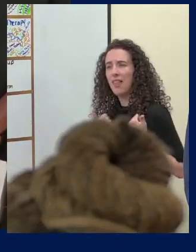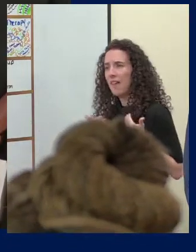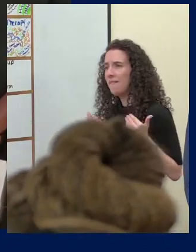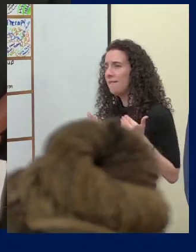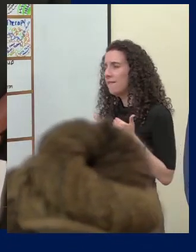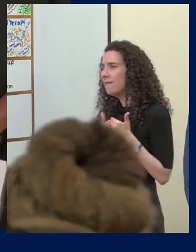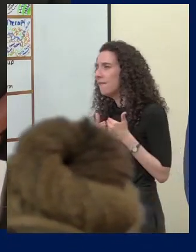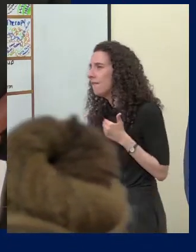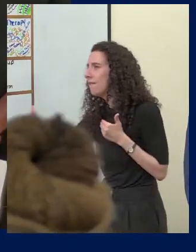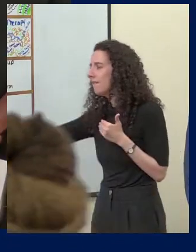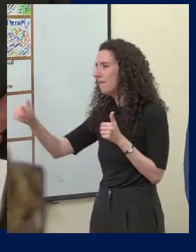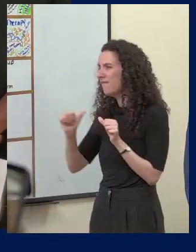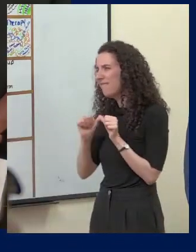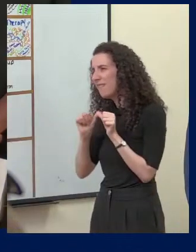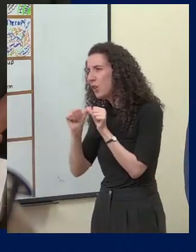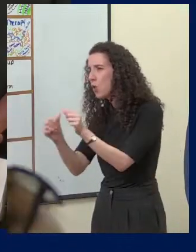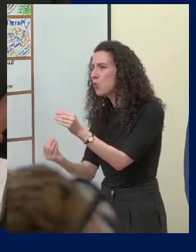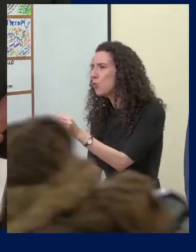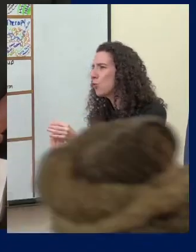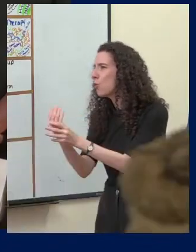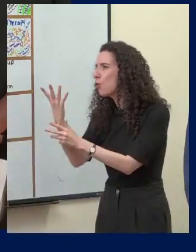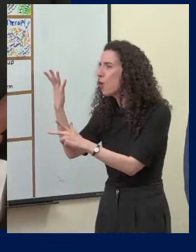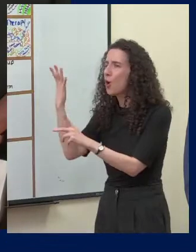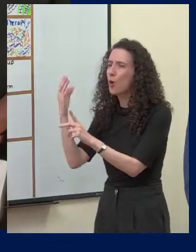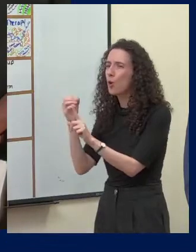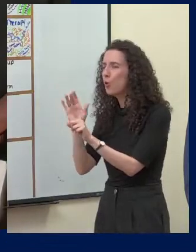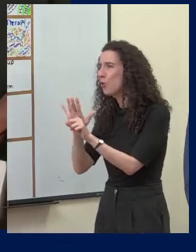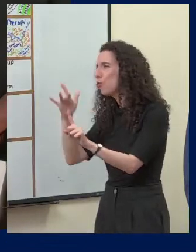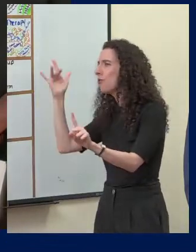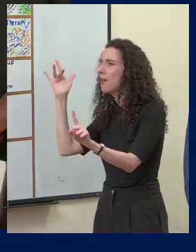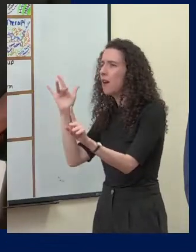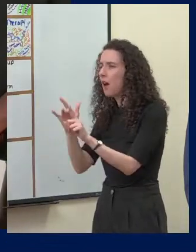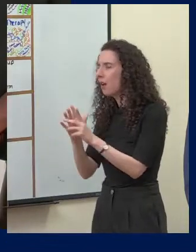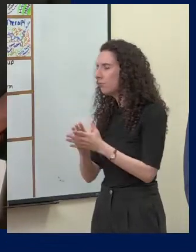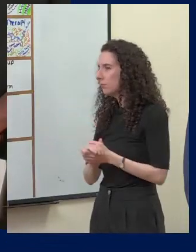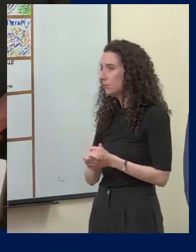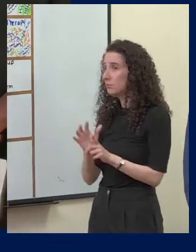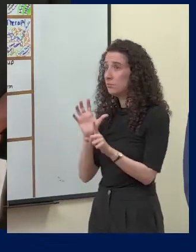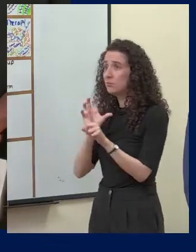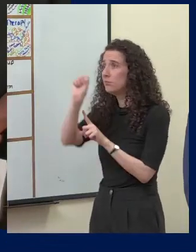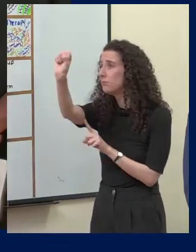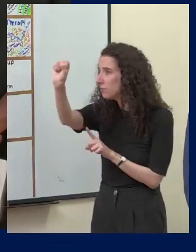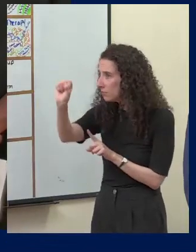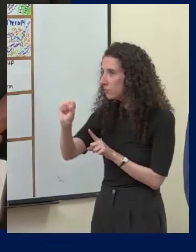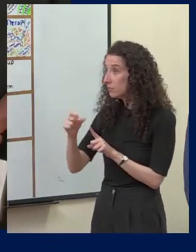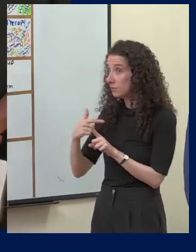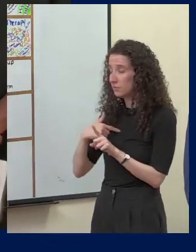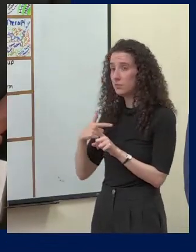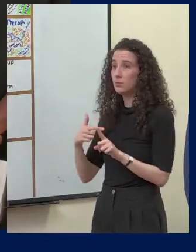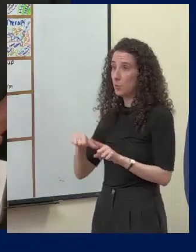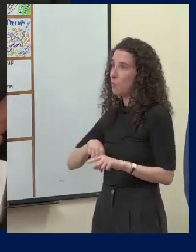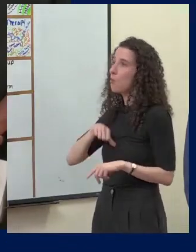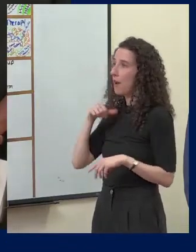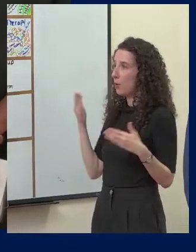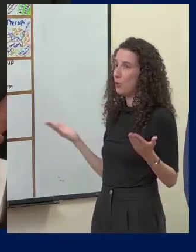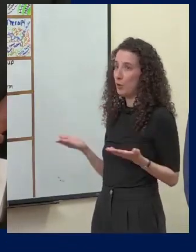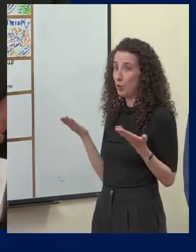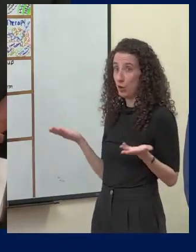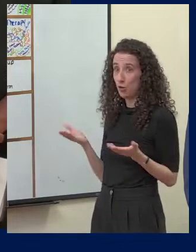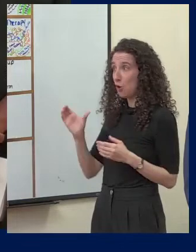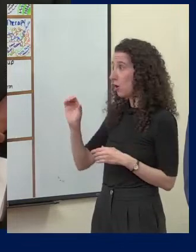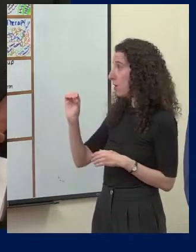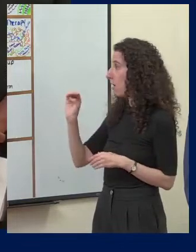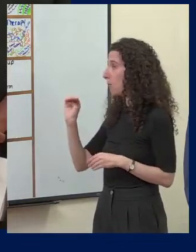And so it is with immense pride that we are here to make the announcement that not only